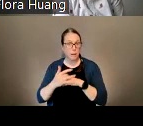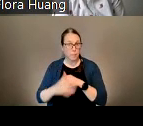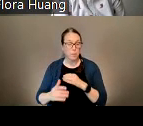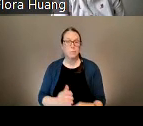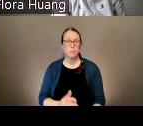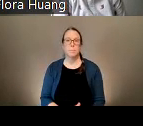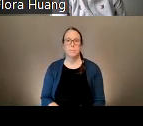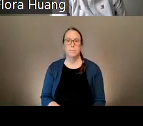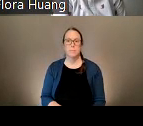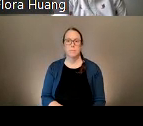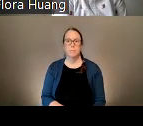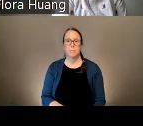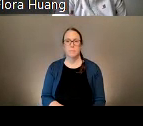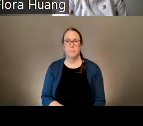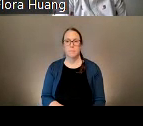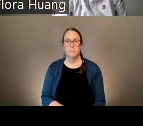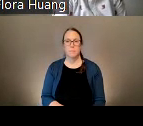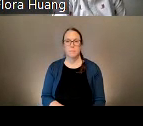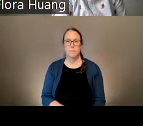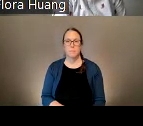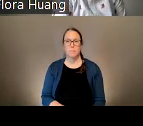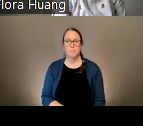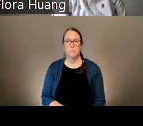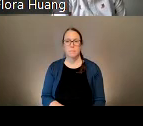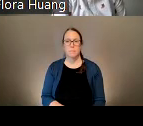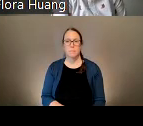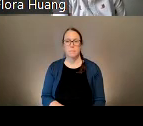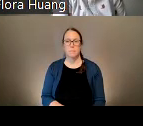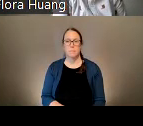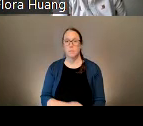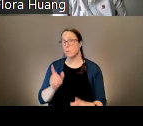So to kind of touch on the variety of formats piece,